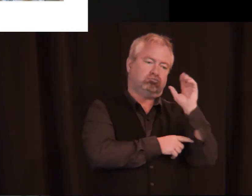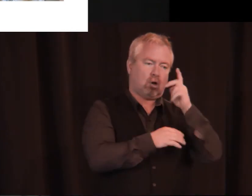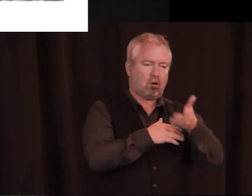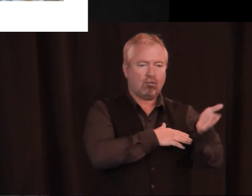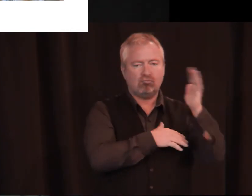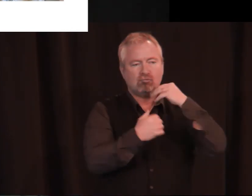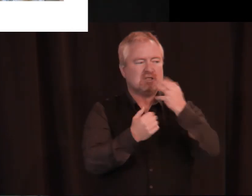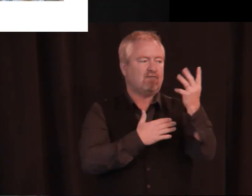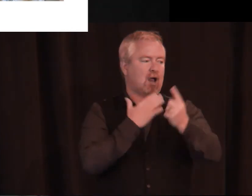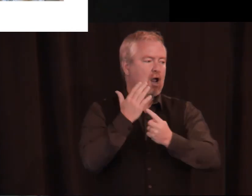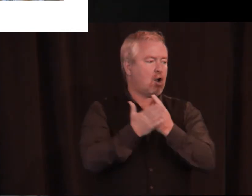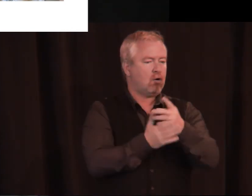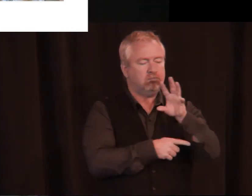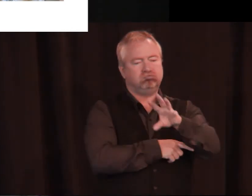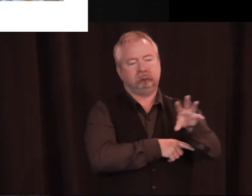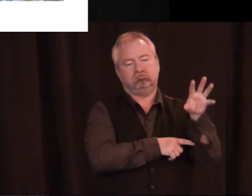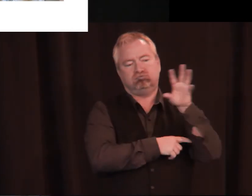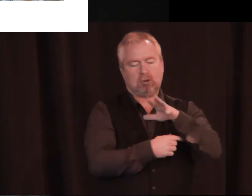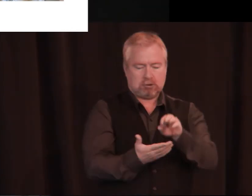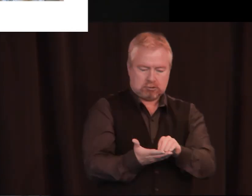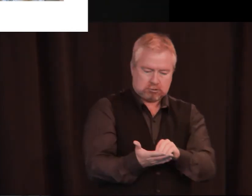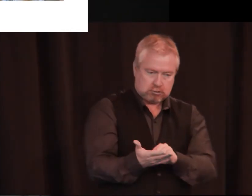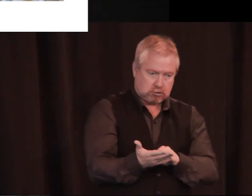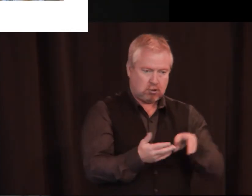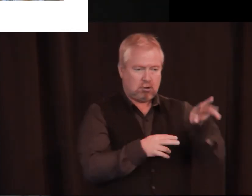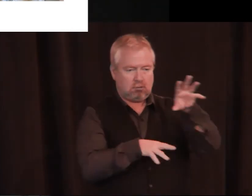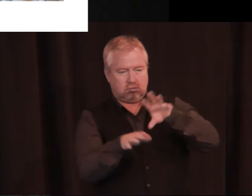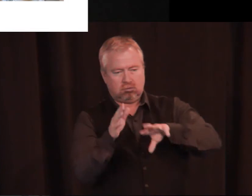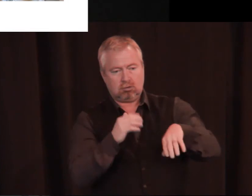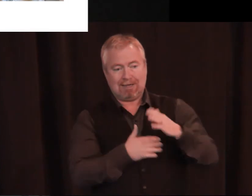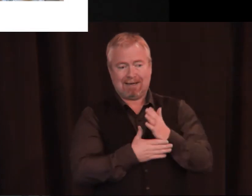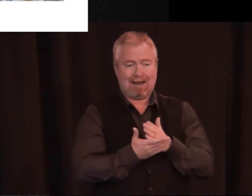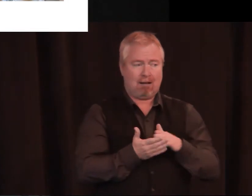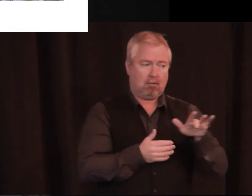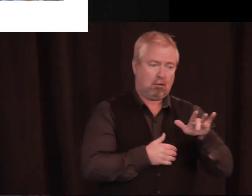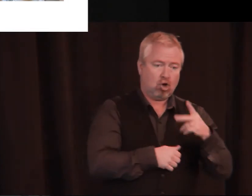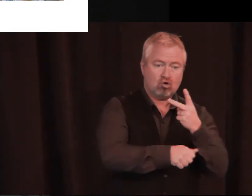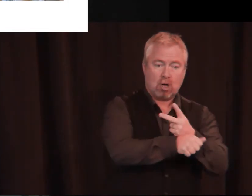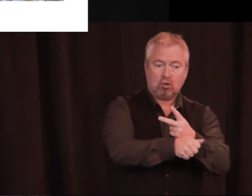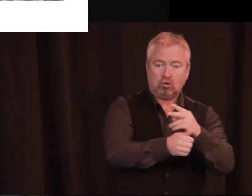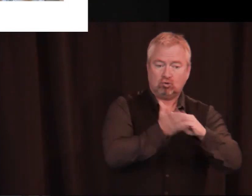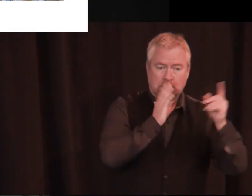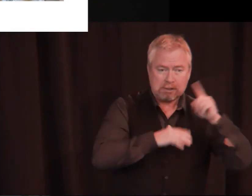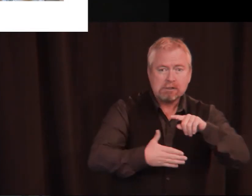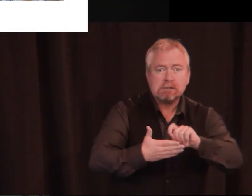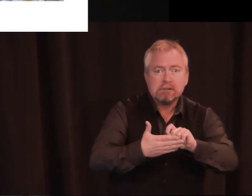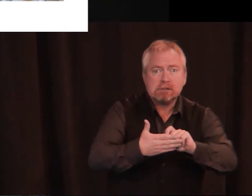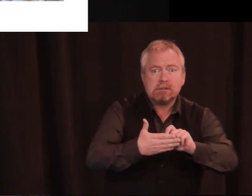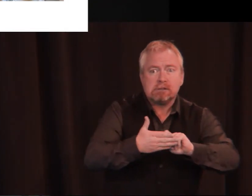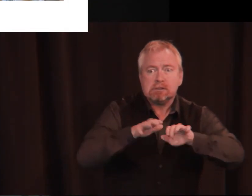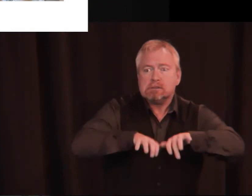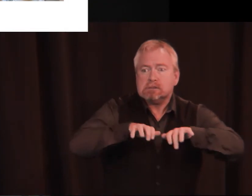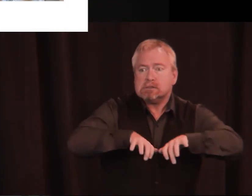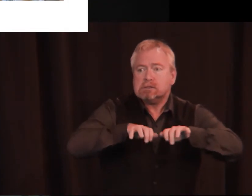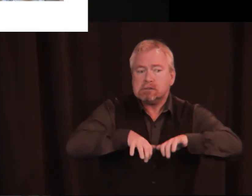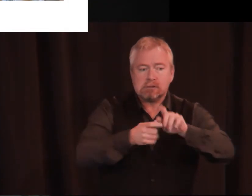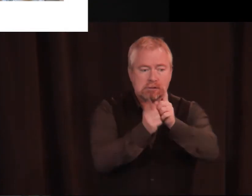and then have some poor student go in and have to transcribe everything. So, a lot of this research hasn't been done very often,